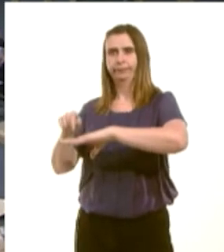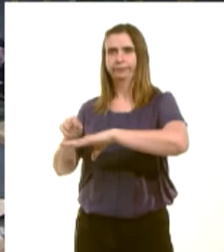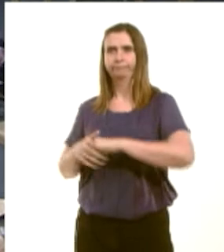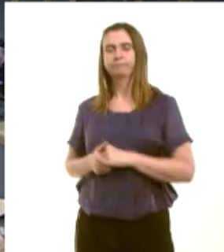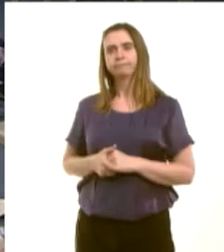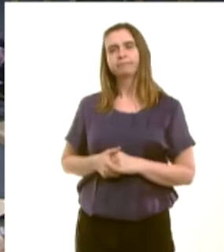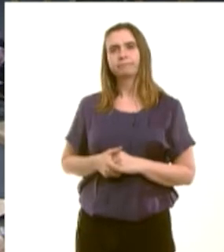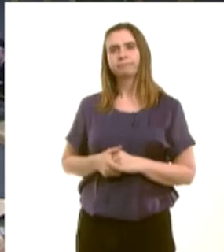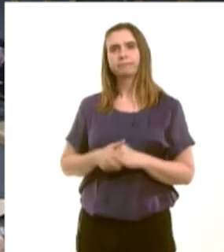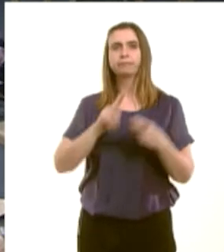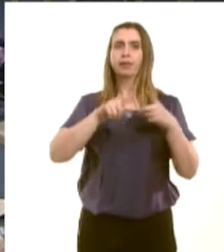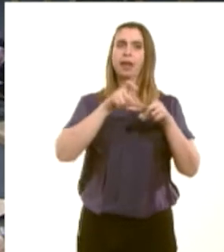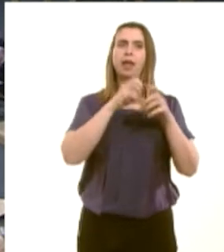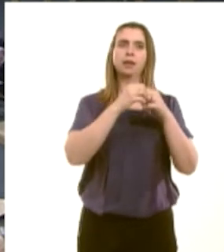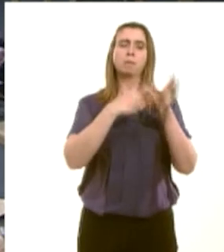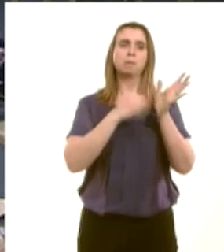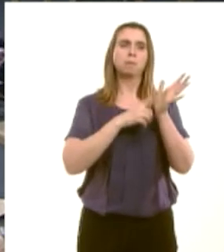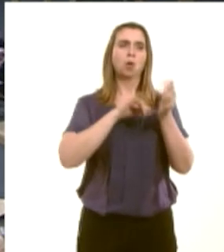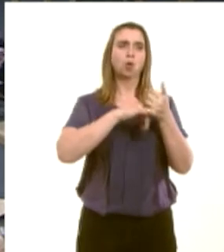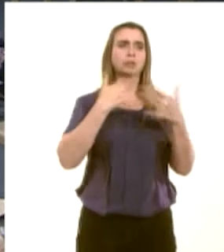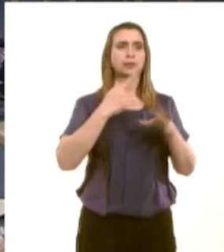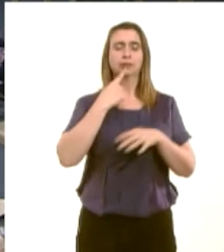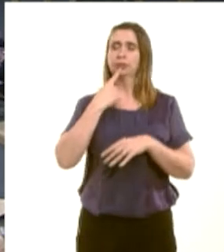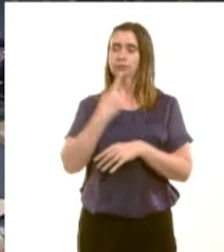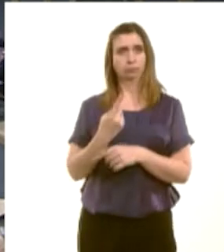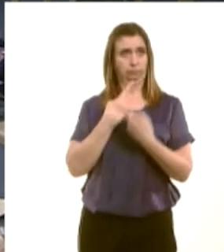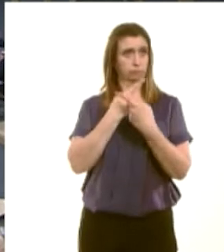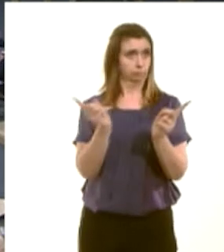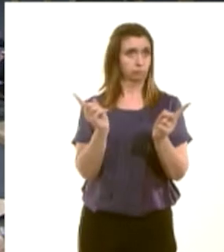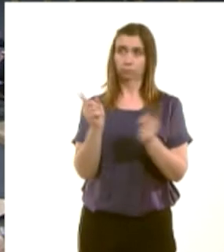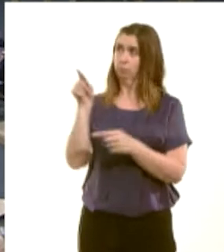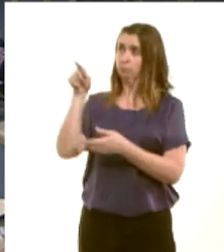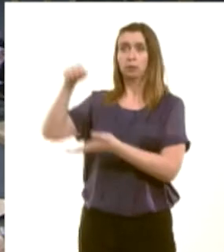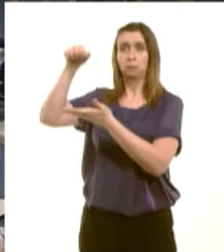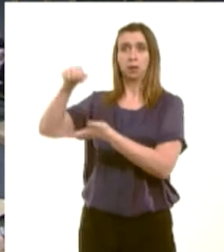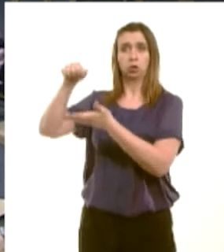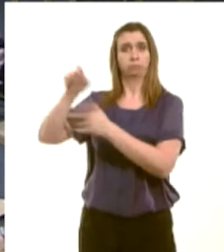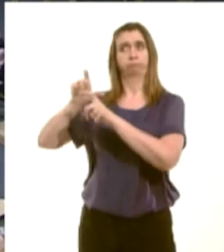that Ed Balls has said that he wonít reverse anything that was agreed in the budget. Concentrating